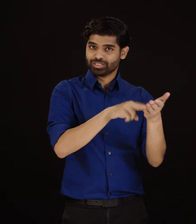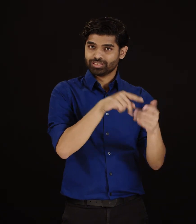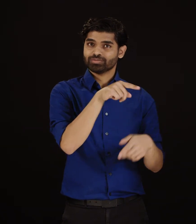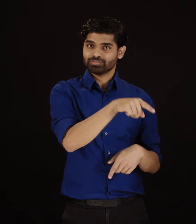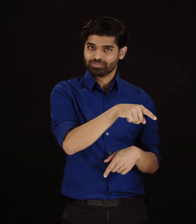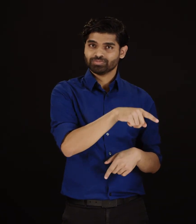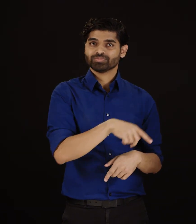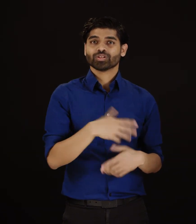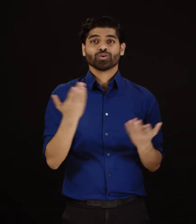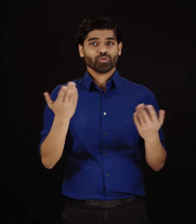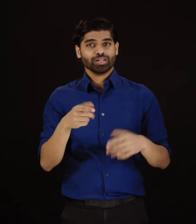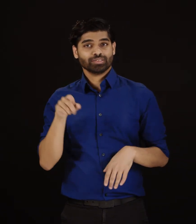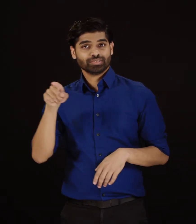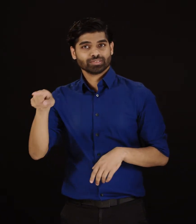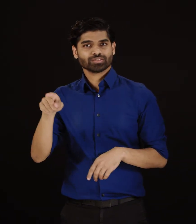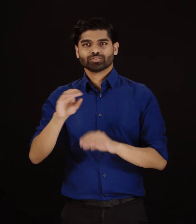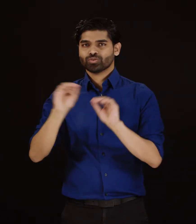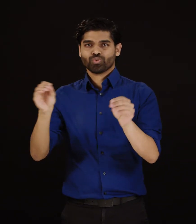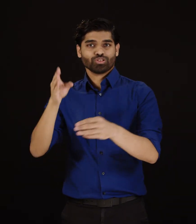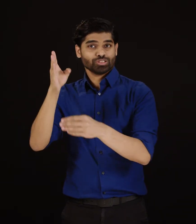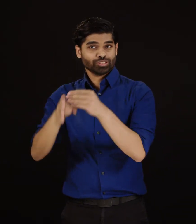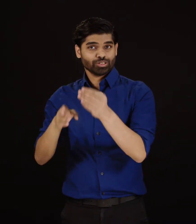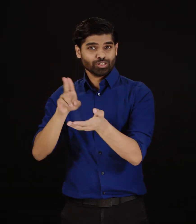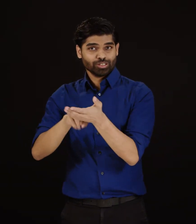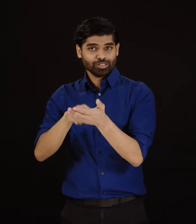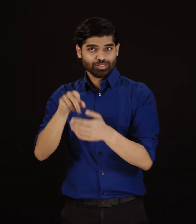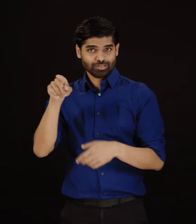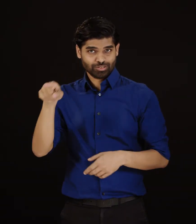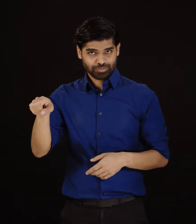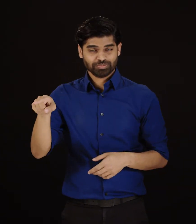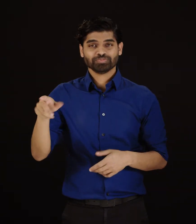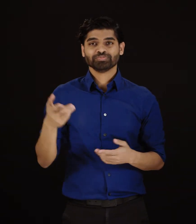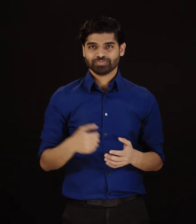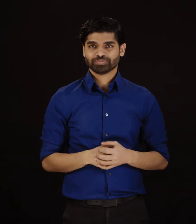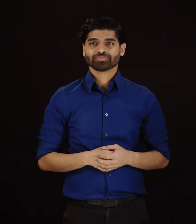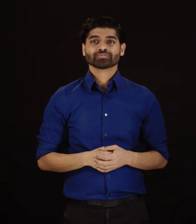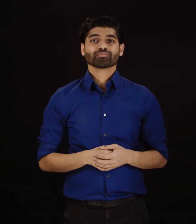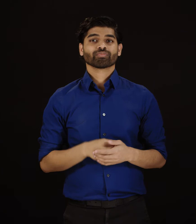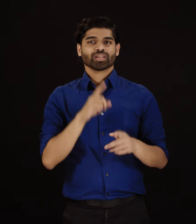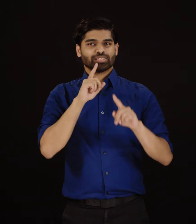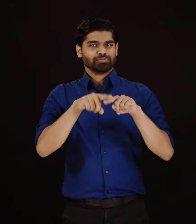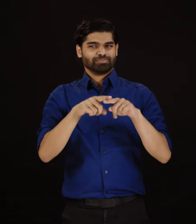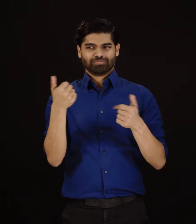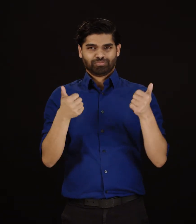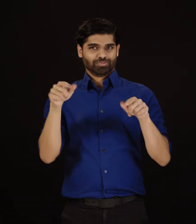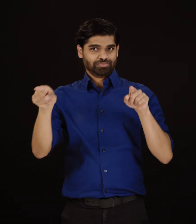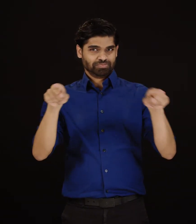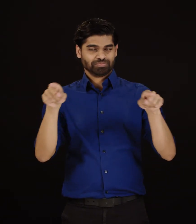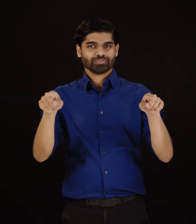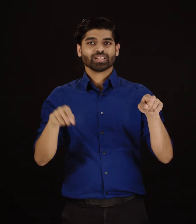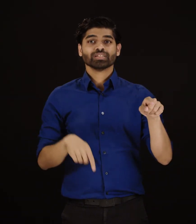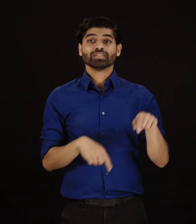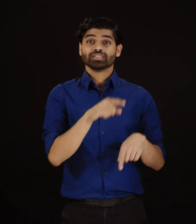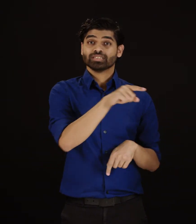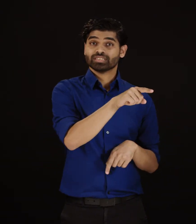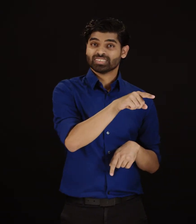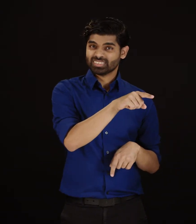contracts, the commitment period is the entire duration of the contract. For no-term contracts, the commitment period is